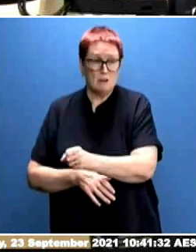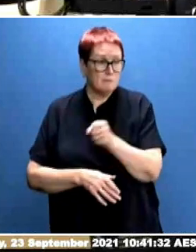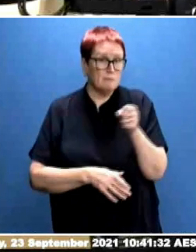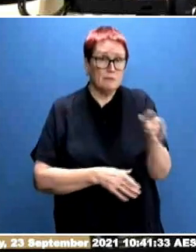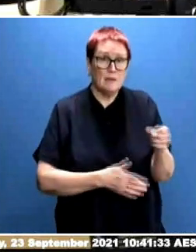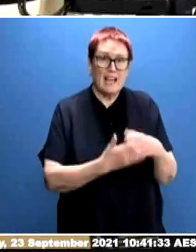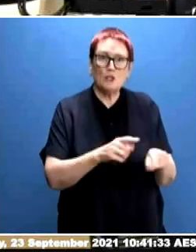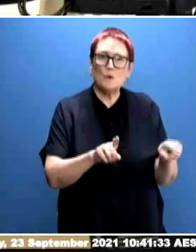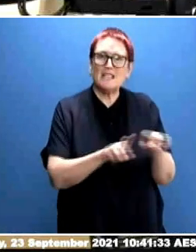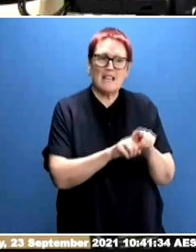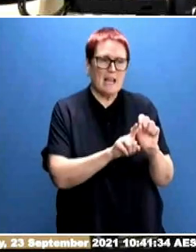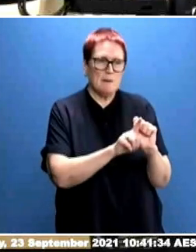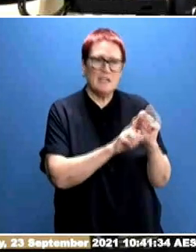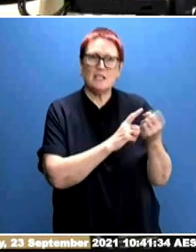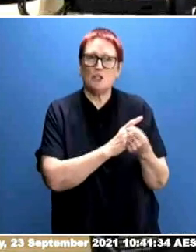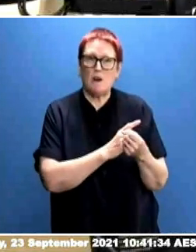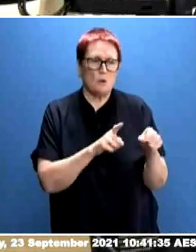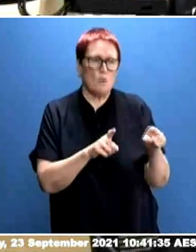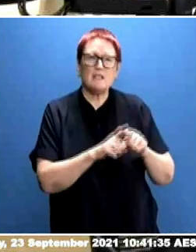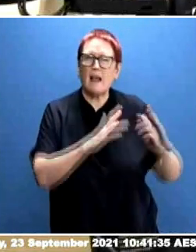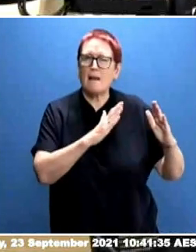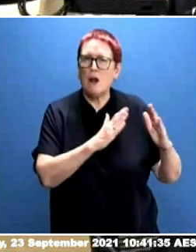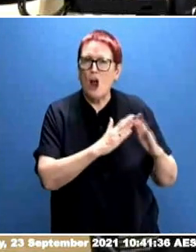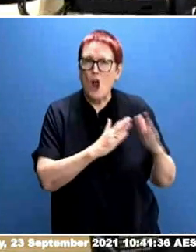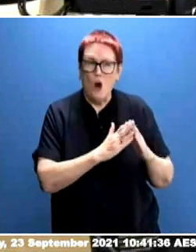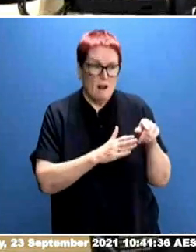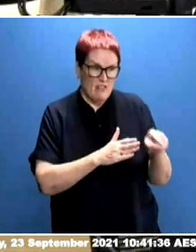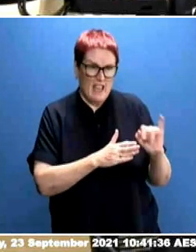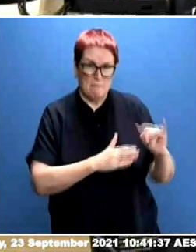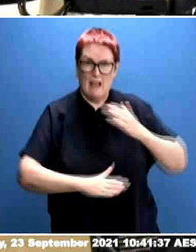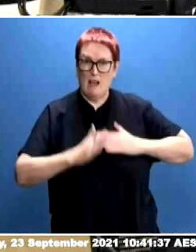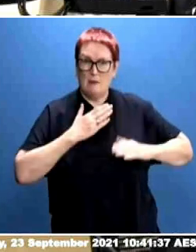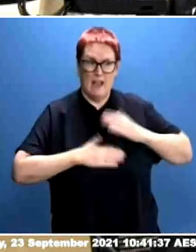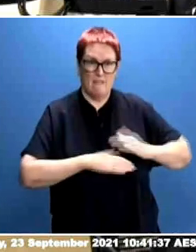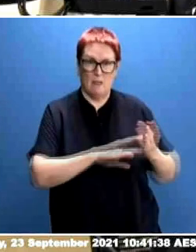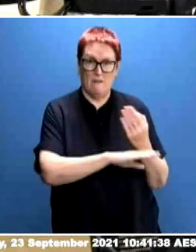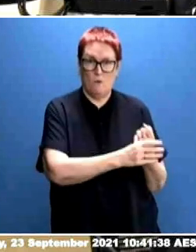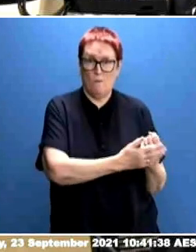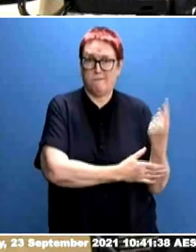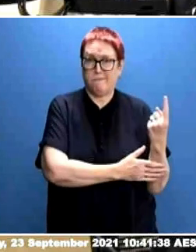where those behaviours were exhibited, unless those things are addressed outside,